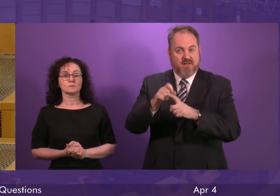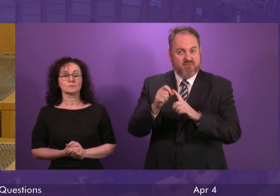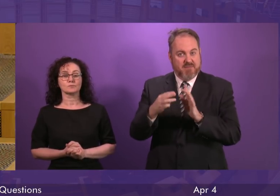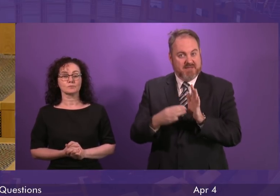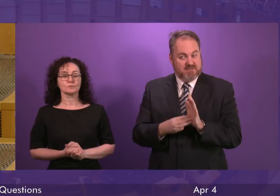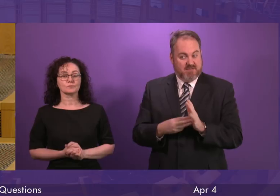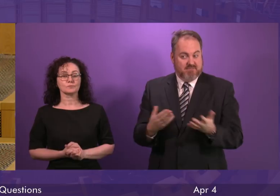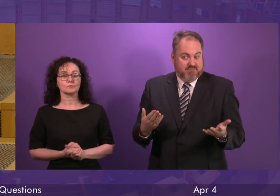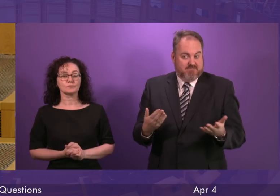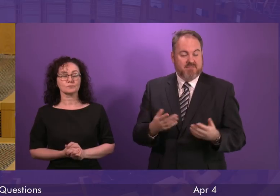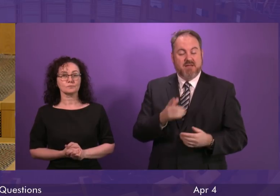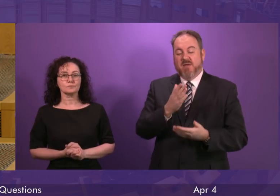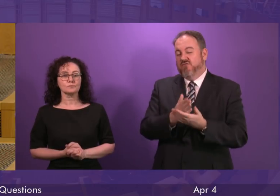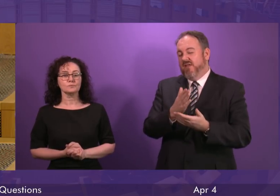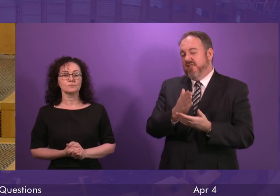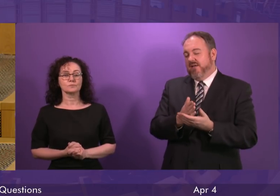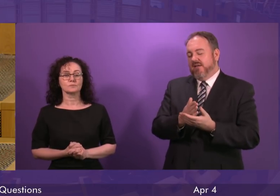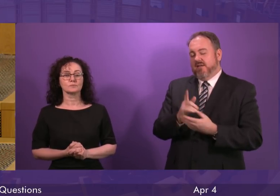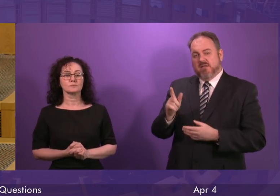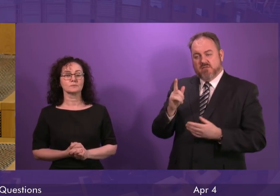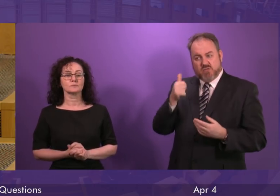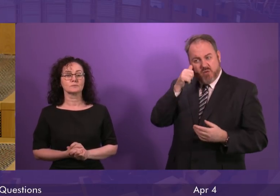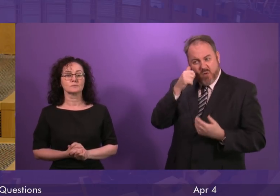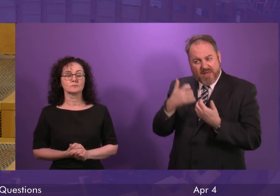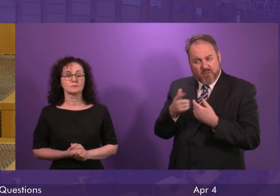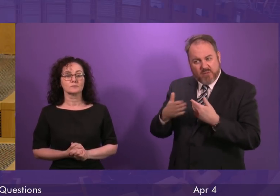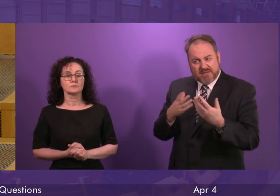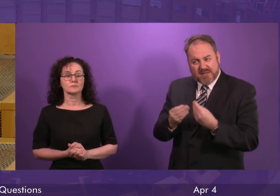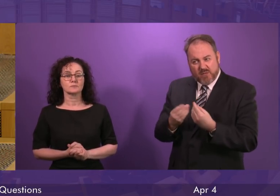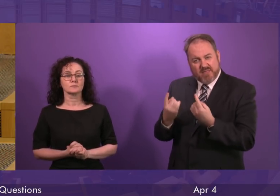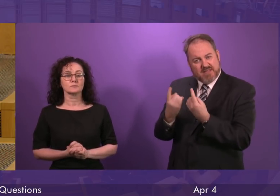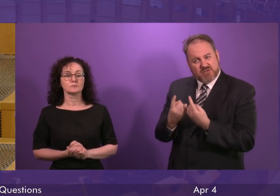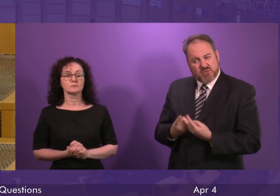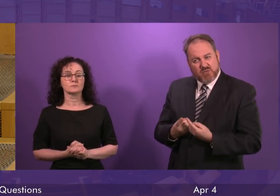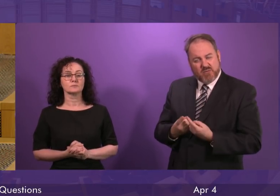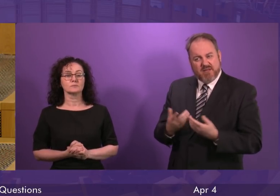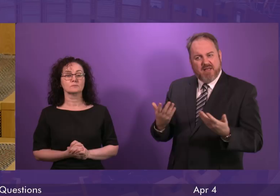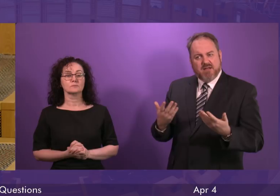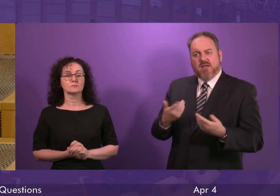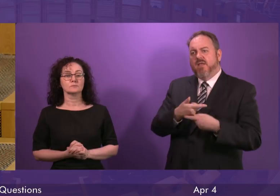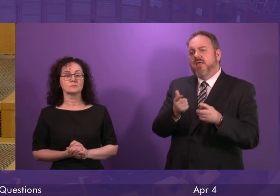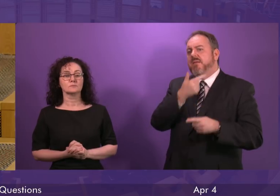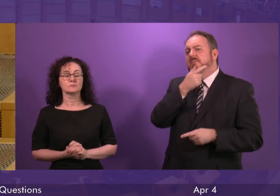yesterday, did she get an indication of how he was going to address that issue? It seems